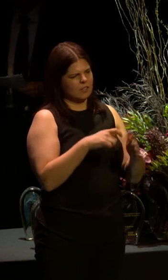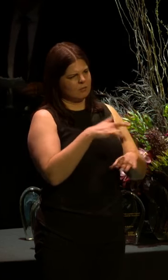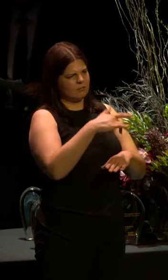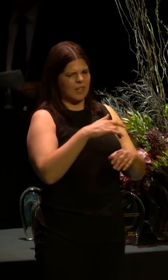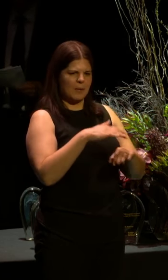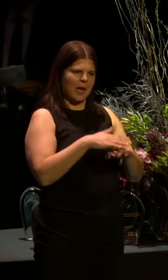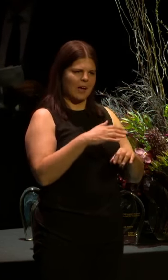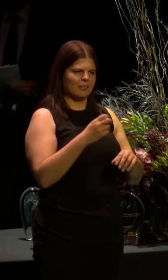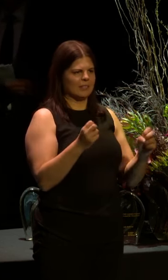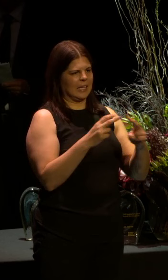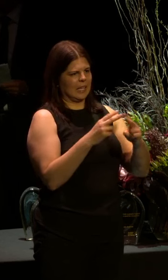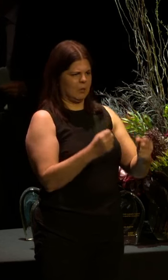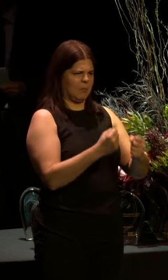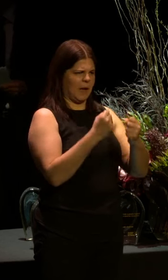and I wouldn't have been able to weather that